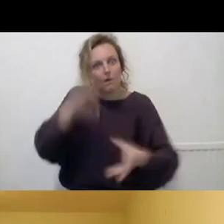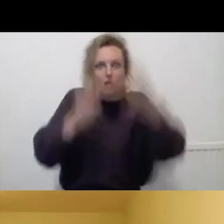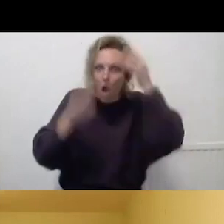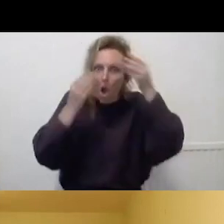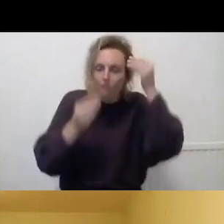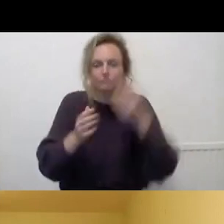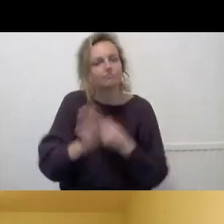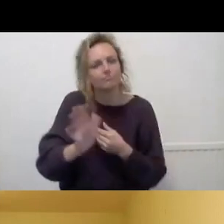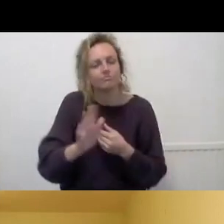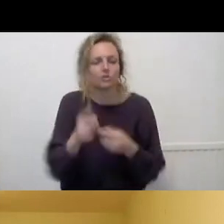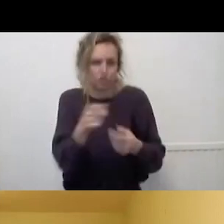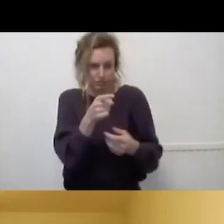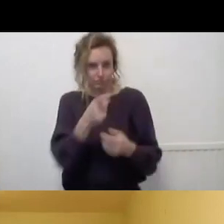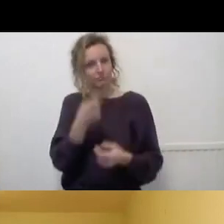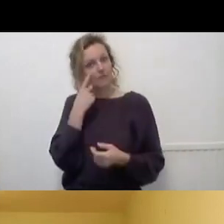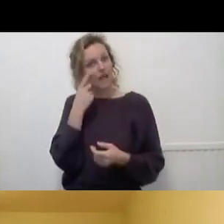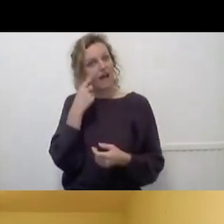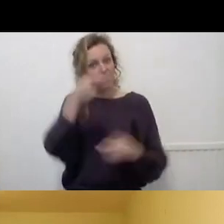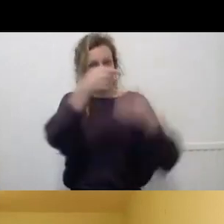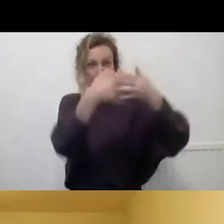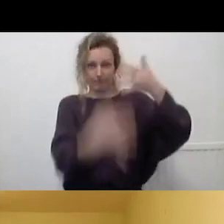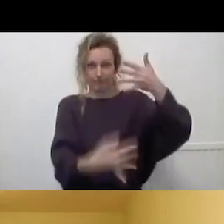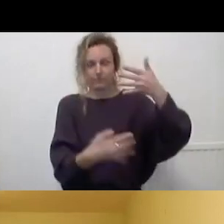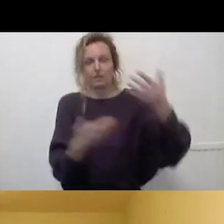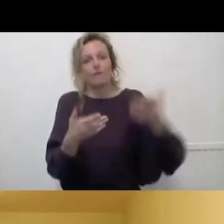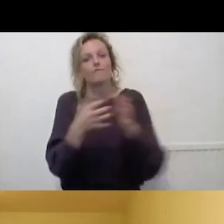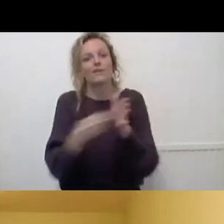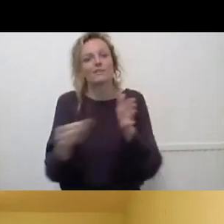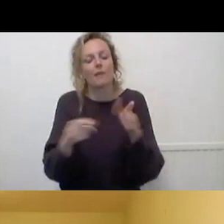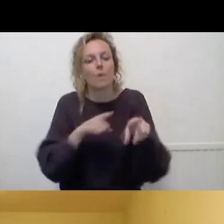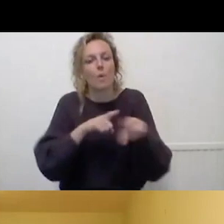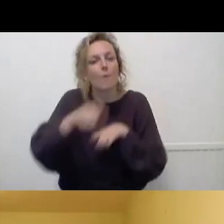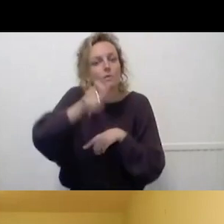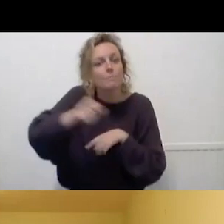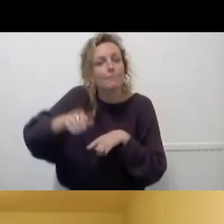that actually, most people with allergies, even with severe allergies to food products,